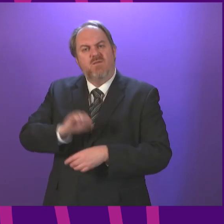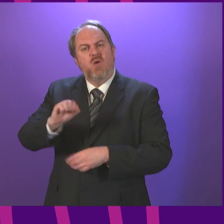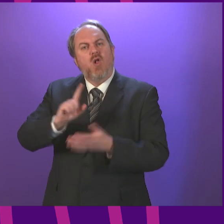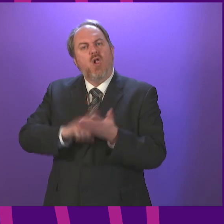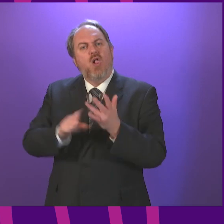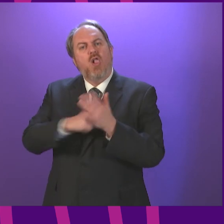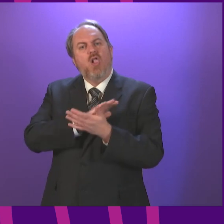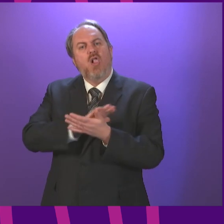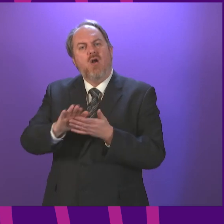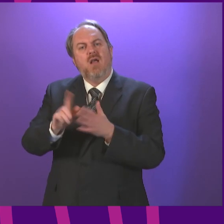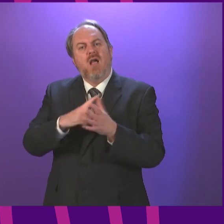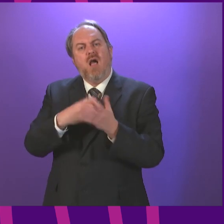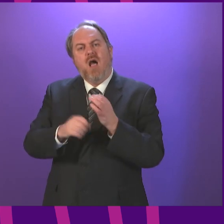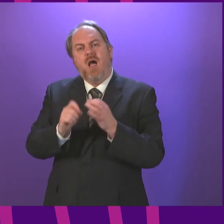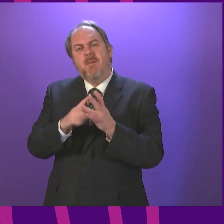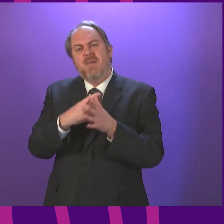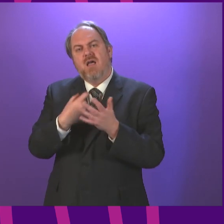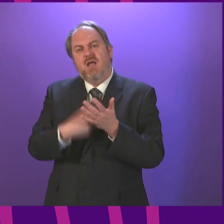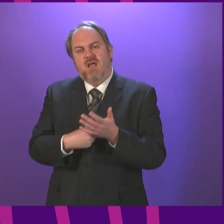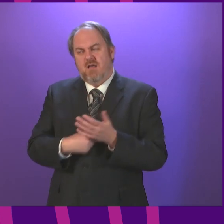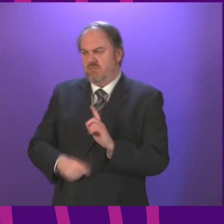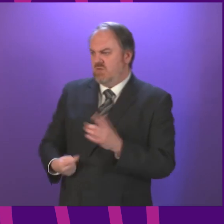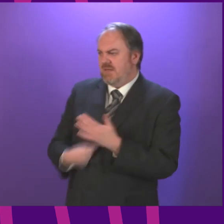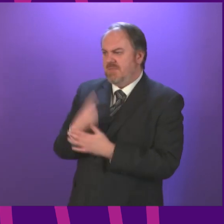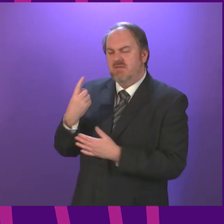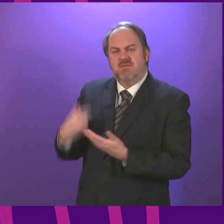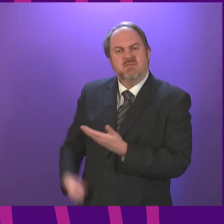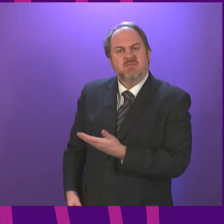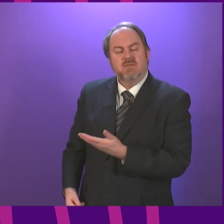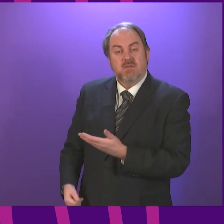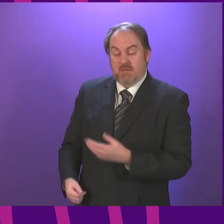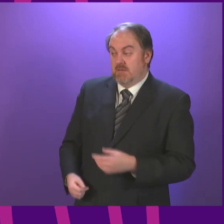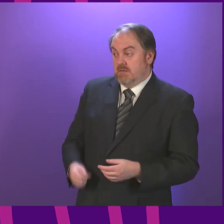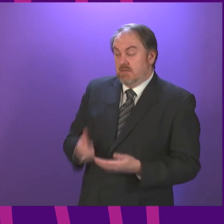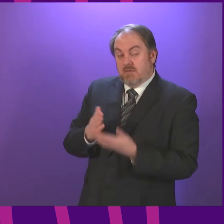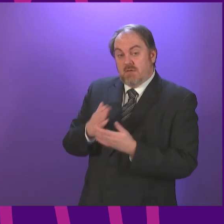The First Minister (Nicola Sturgeon): The Scottish Government is in regular contact